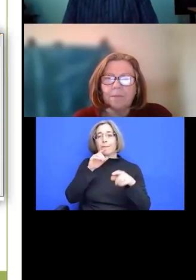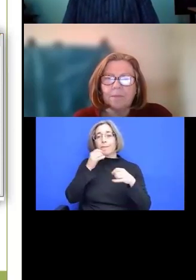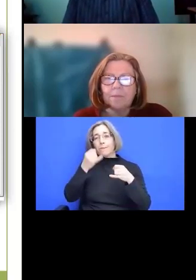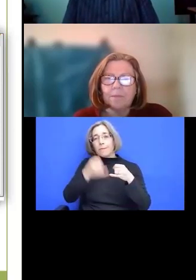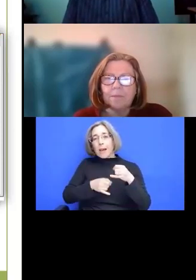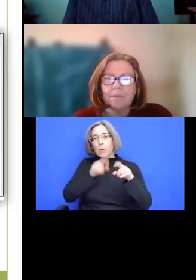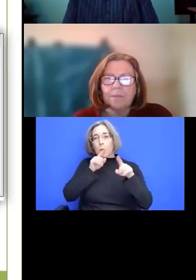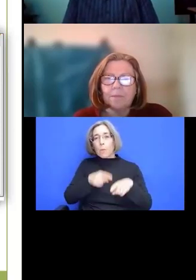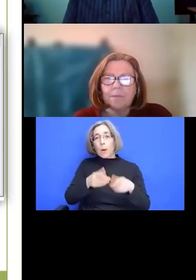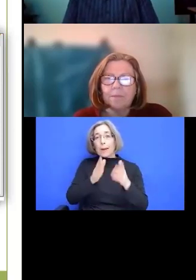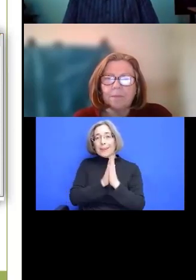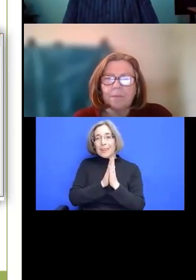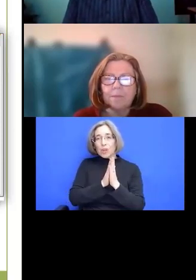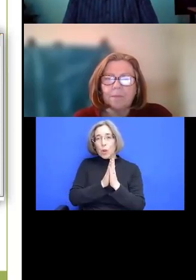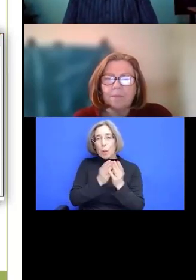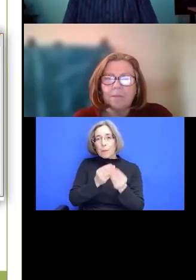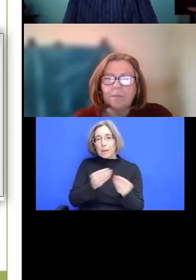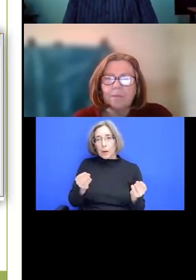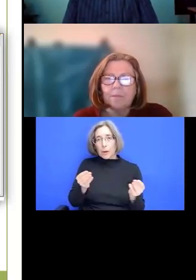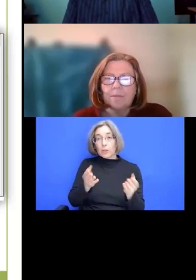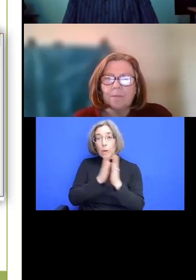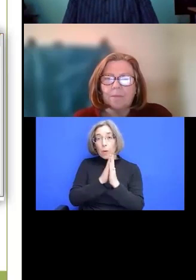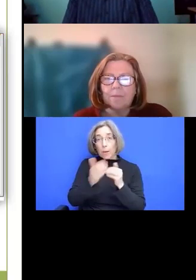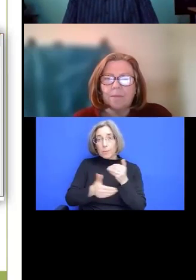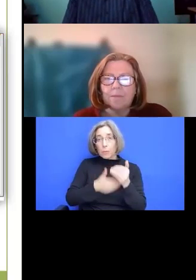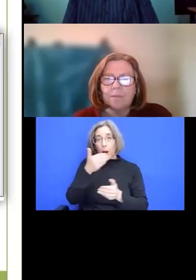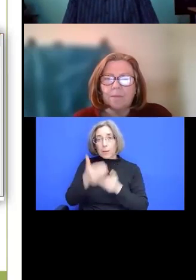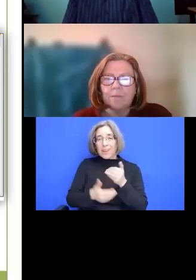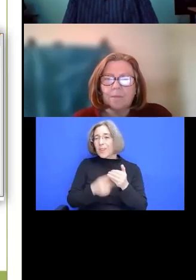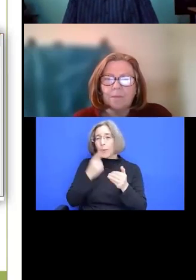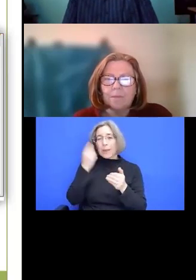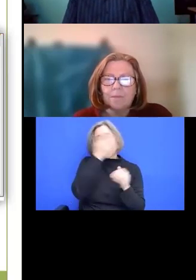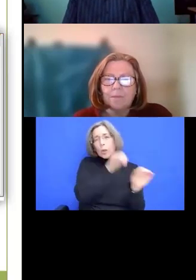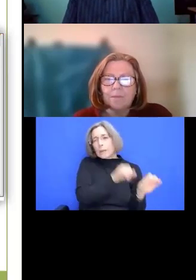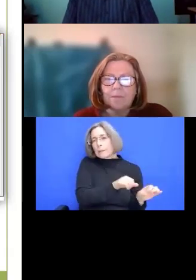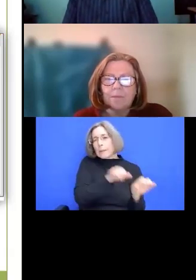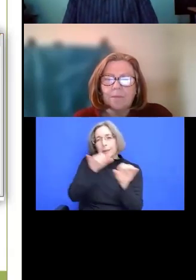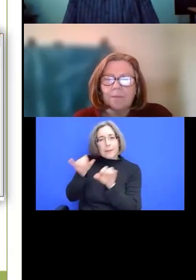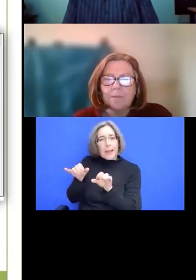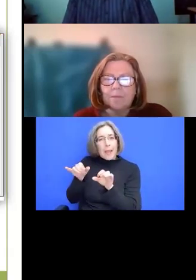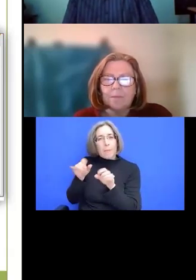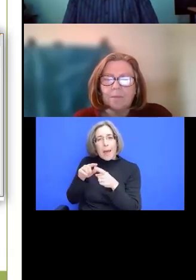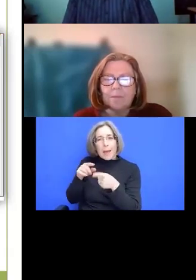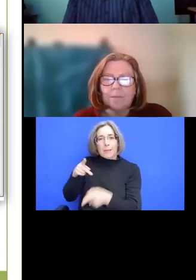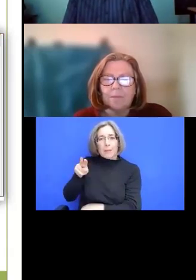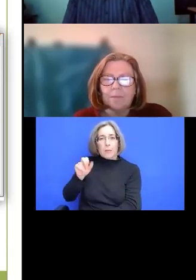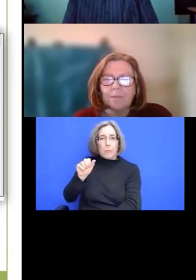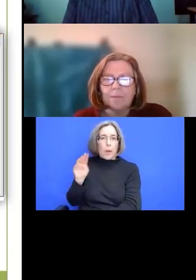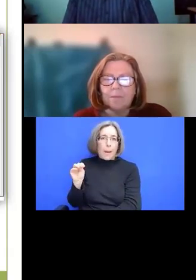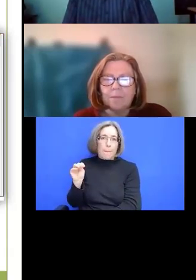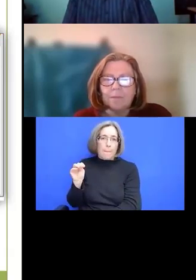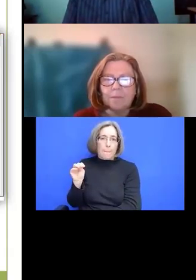It works almost in the exact same manner as what Scarlett had talked about before.